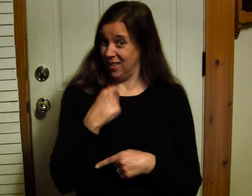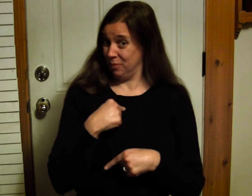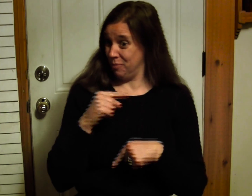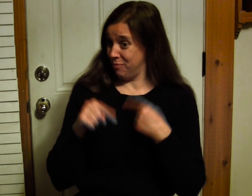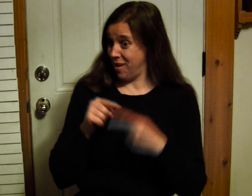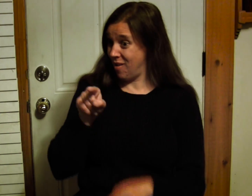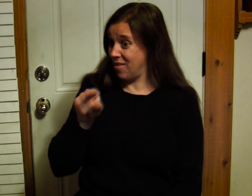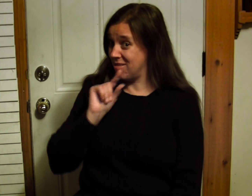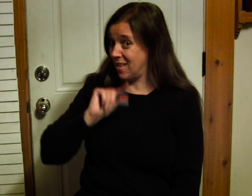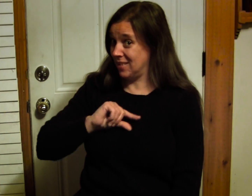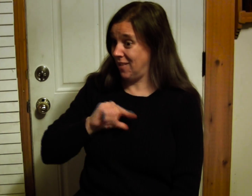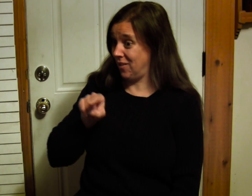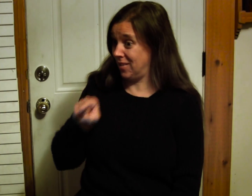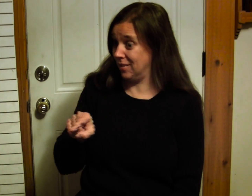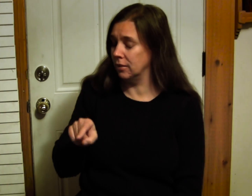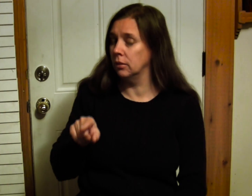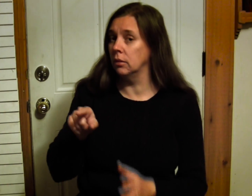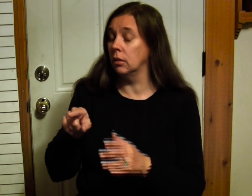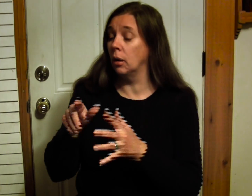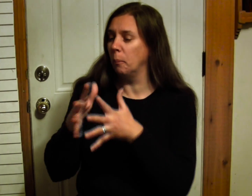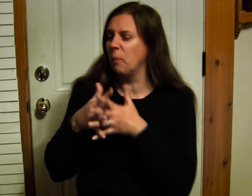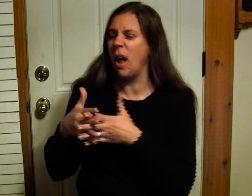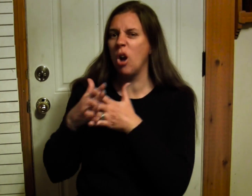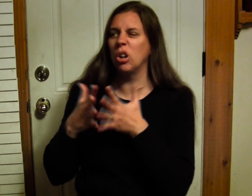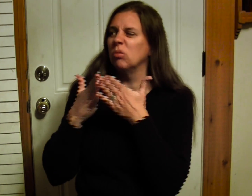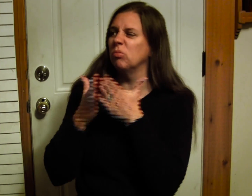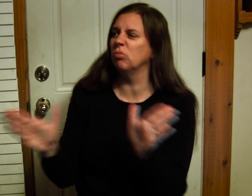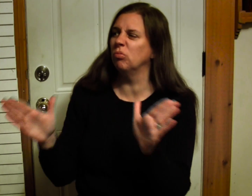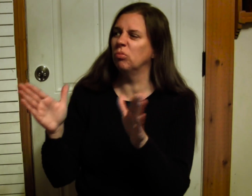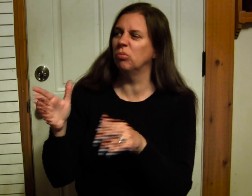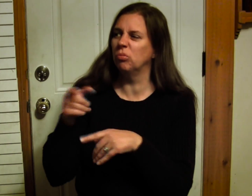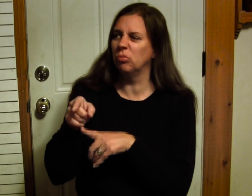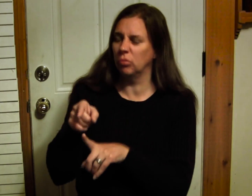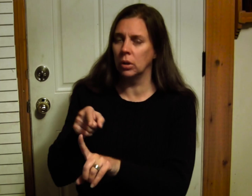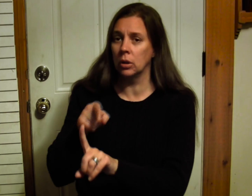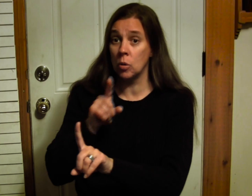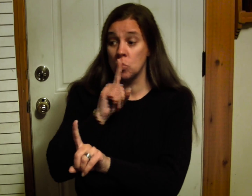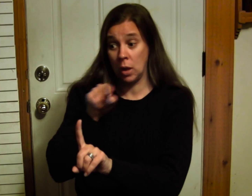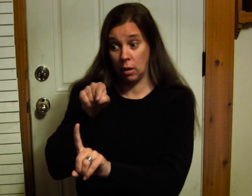You ask me about the general holiday of Thanksgiving in America.